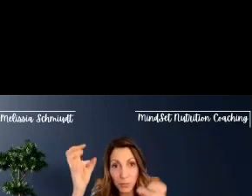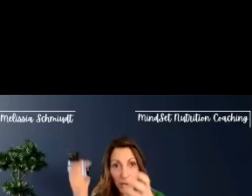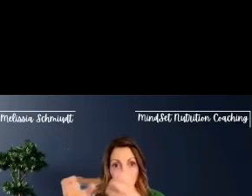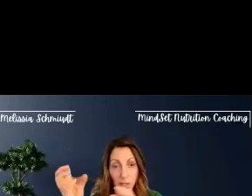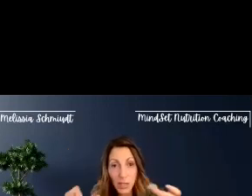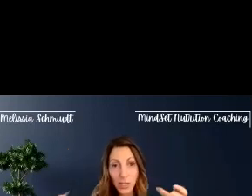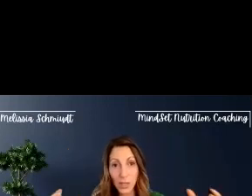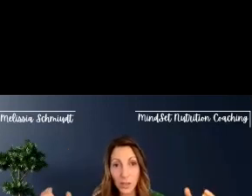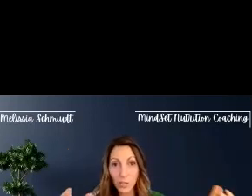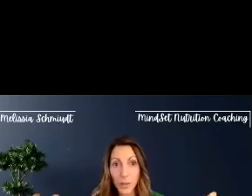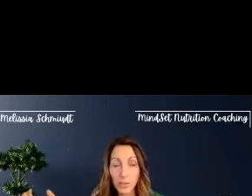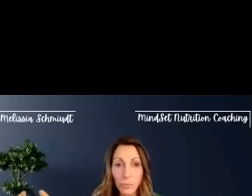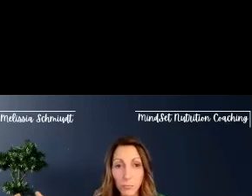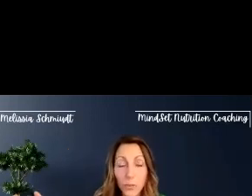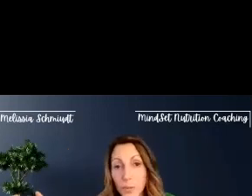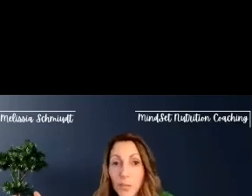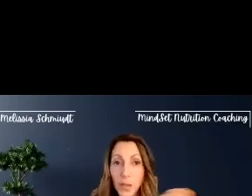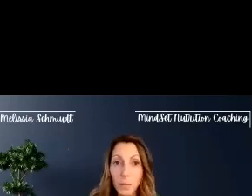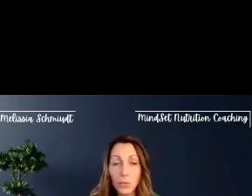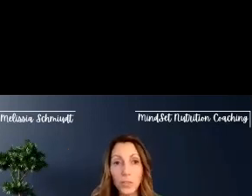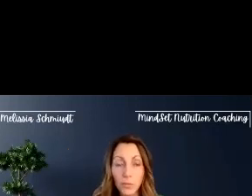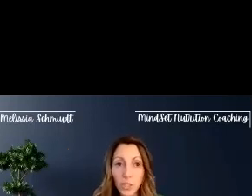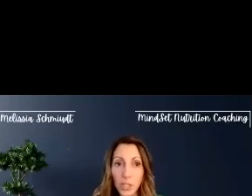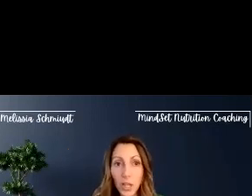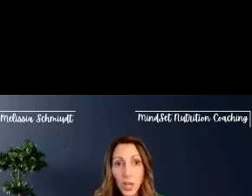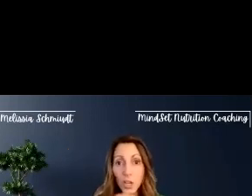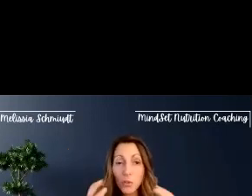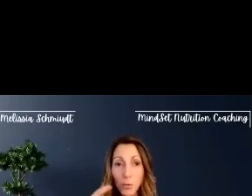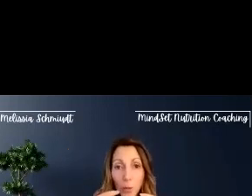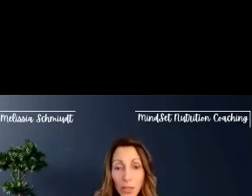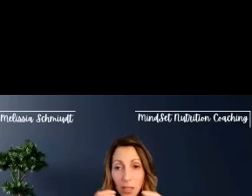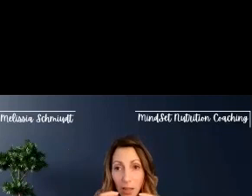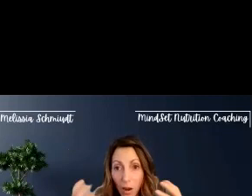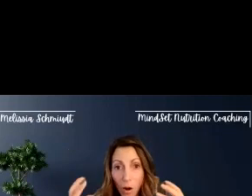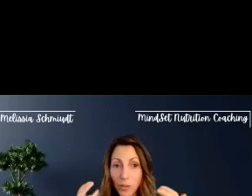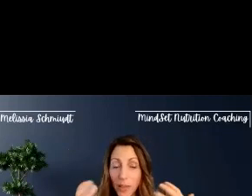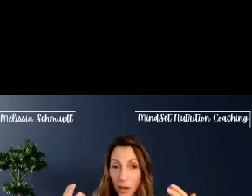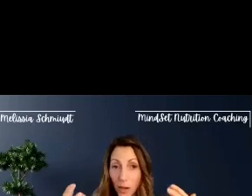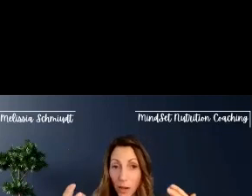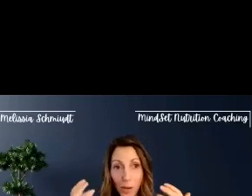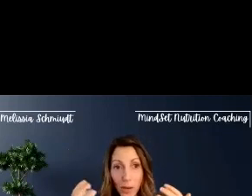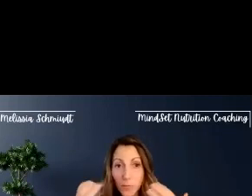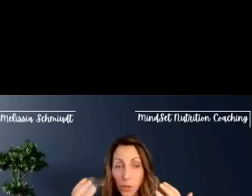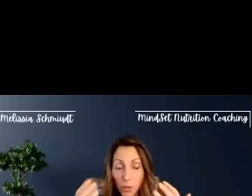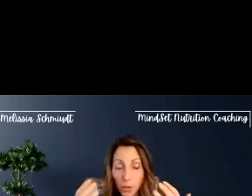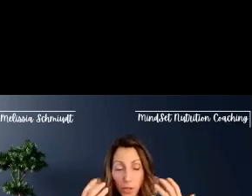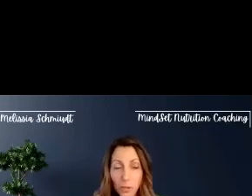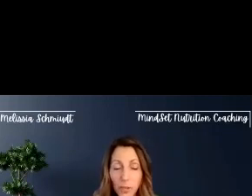trying to fit everything in. And then you might run the risk of becoming nutrient-deficient. So that great breakfast, if you're